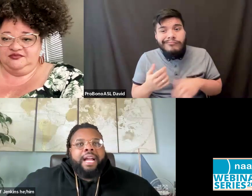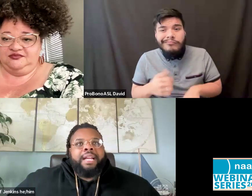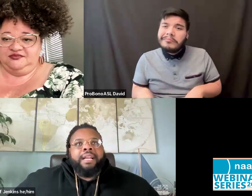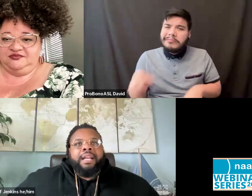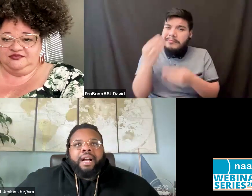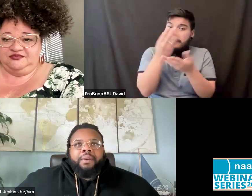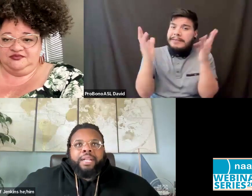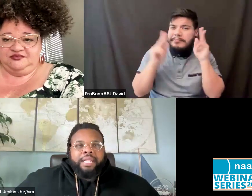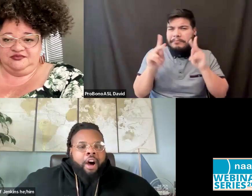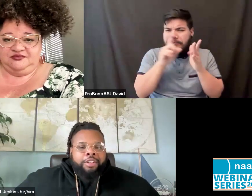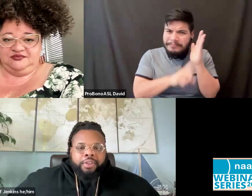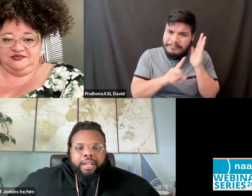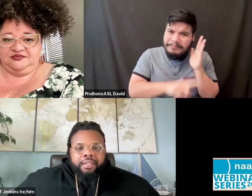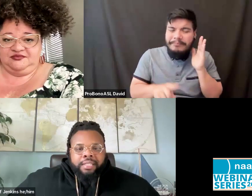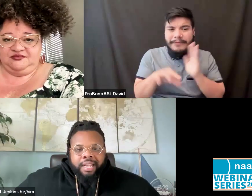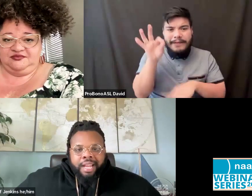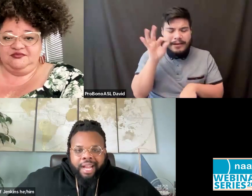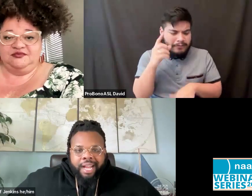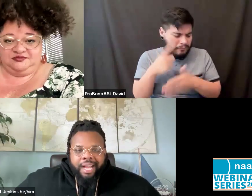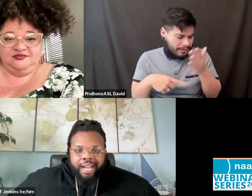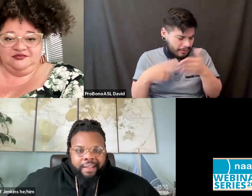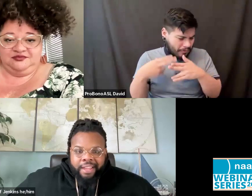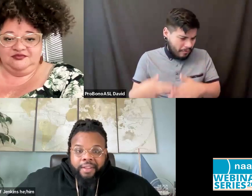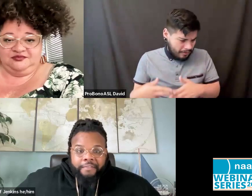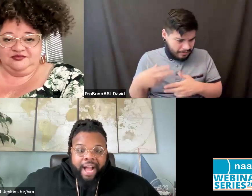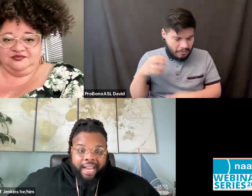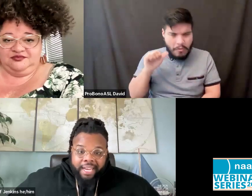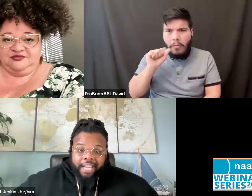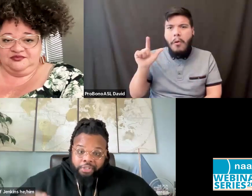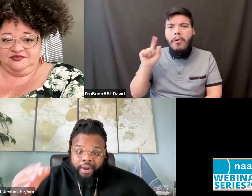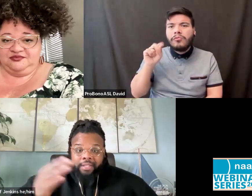So what is it? All trails you can find bike trails.